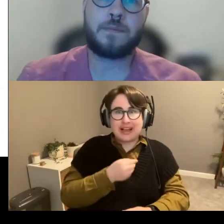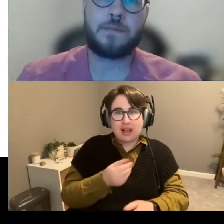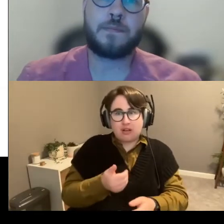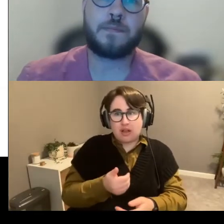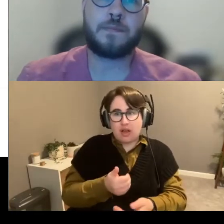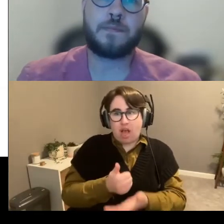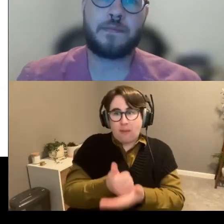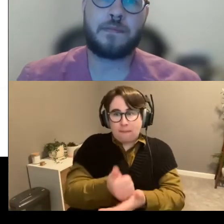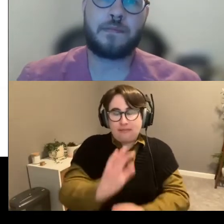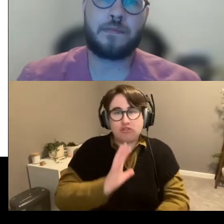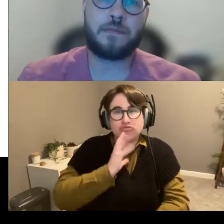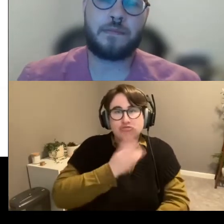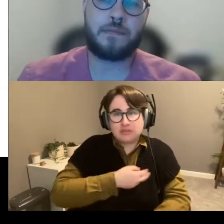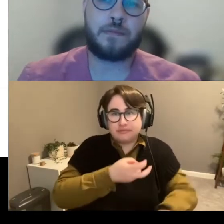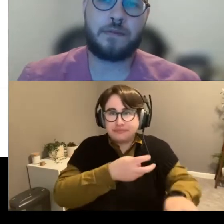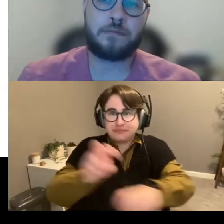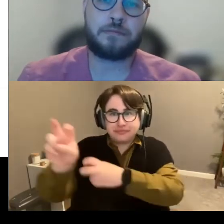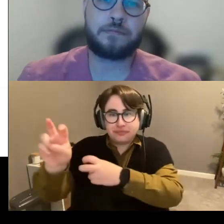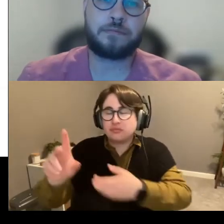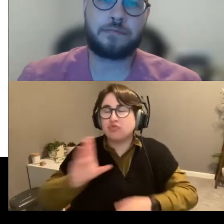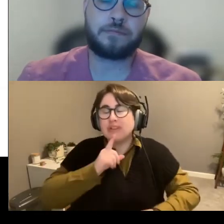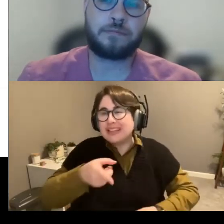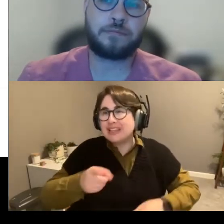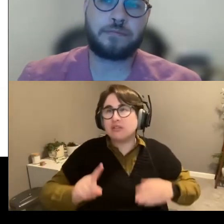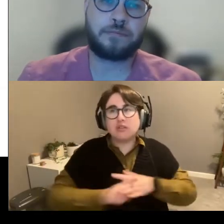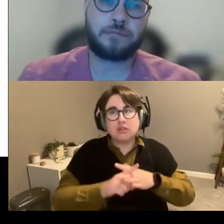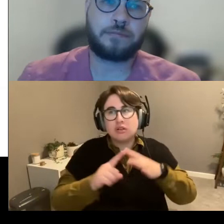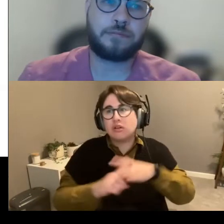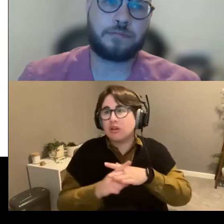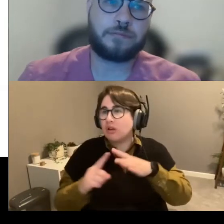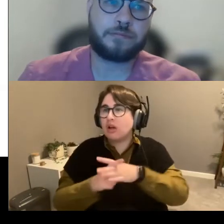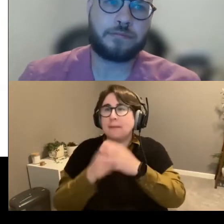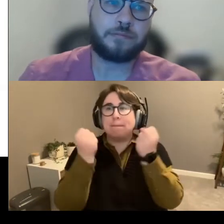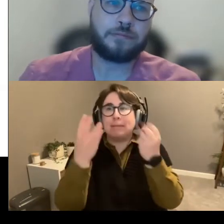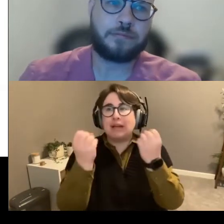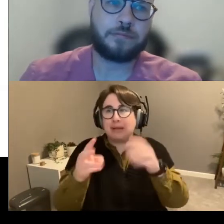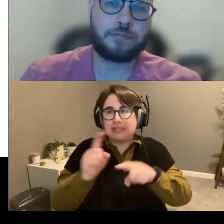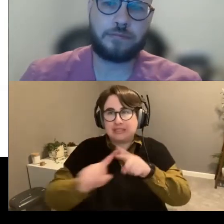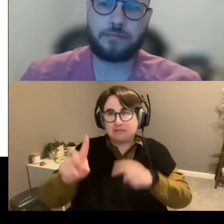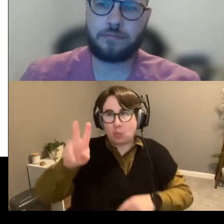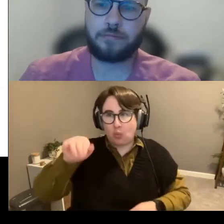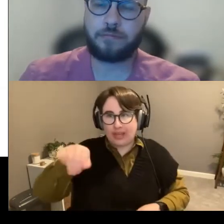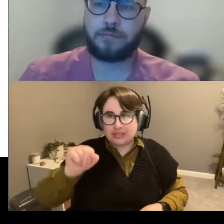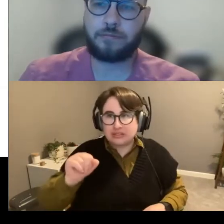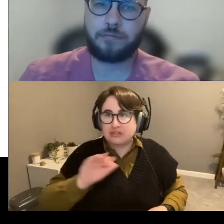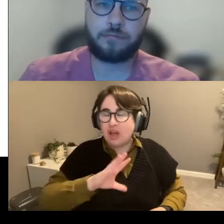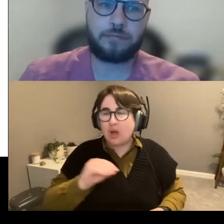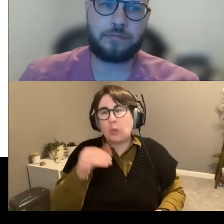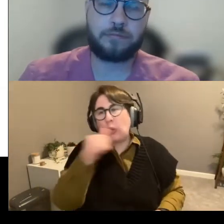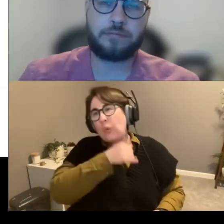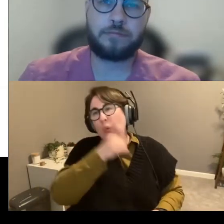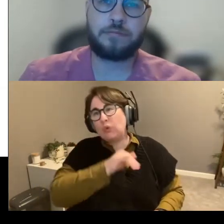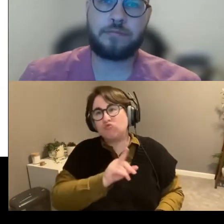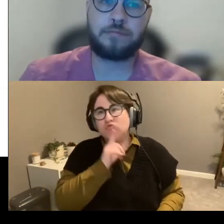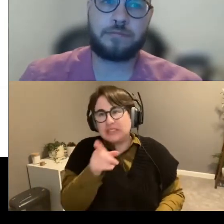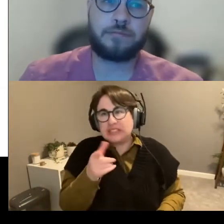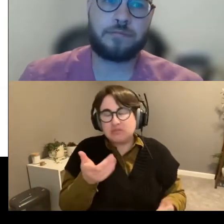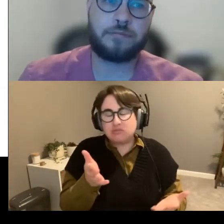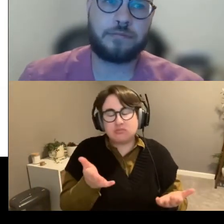So it's coming from so many different directions, and it's really heavy for a lot of our community